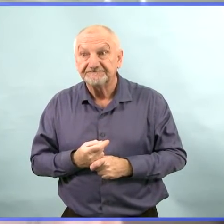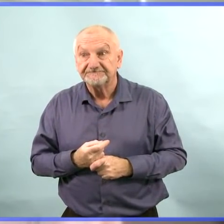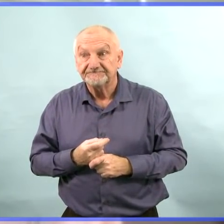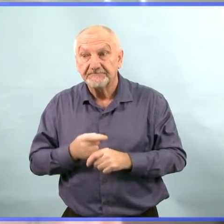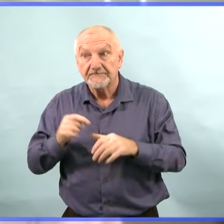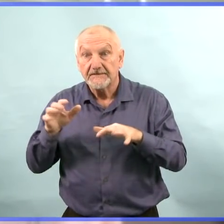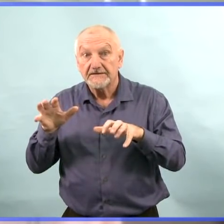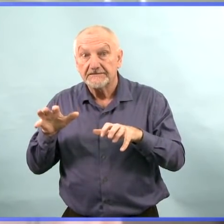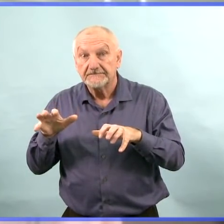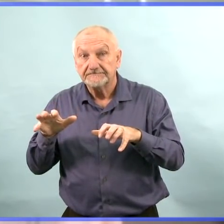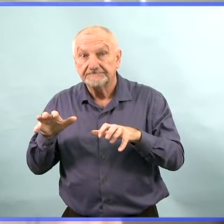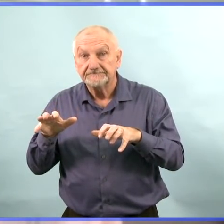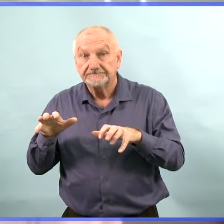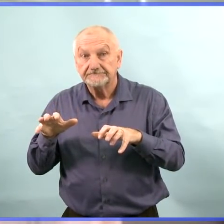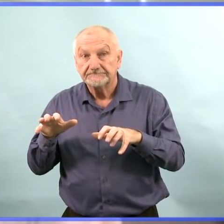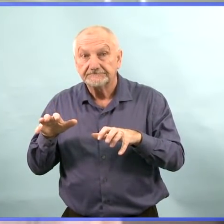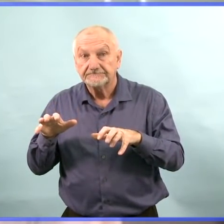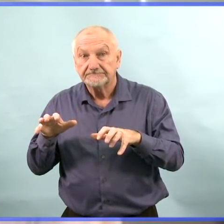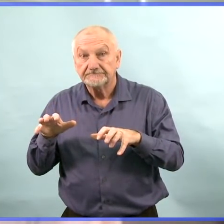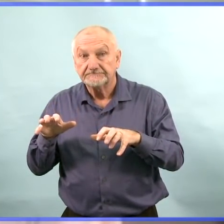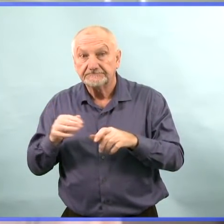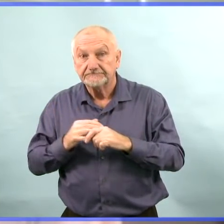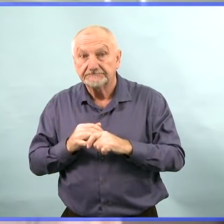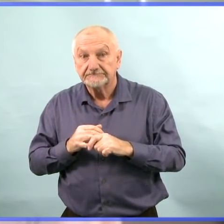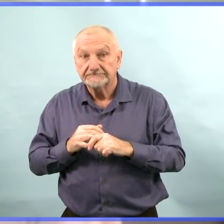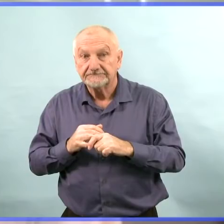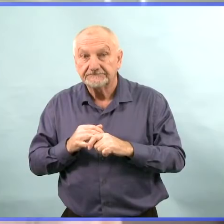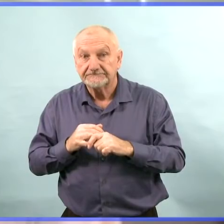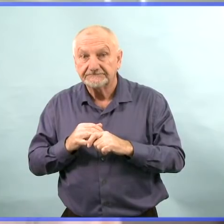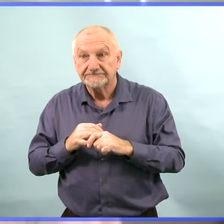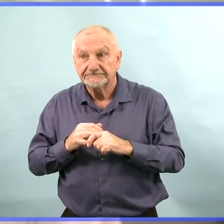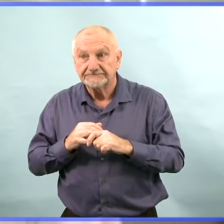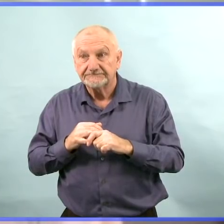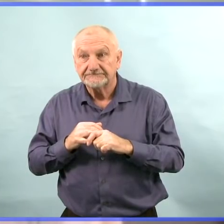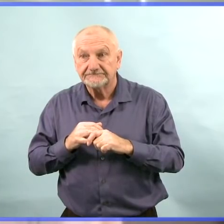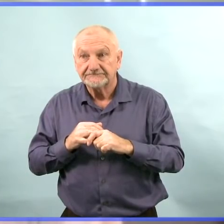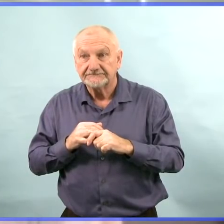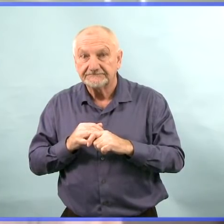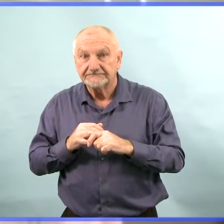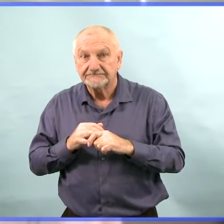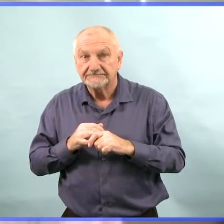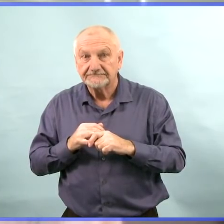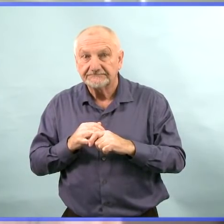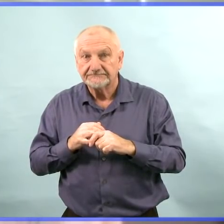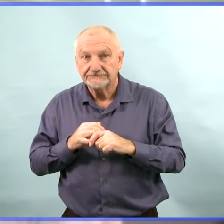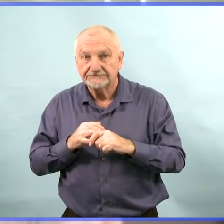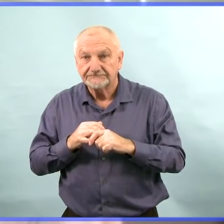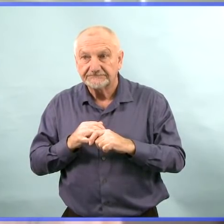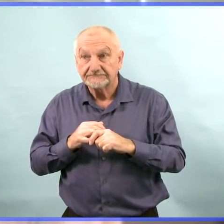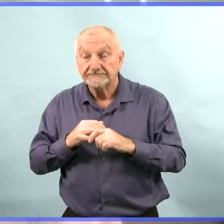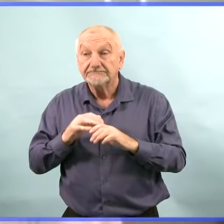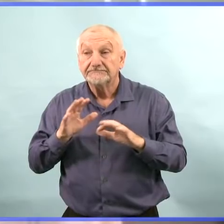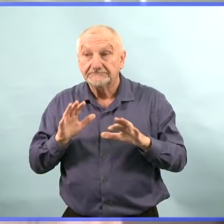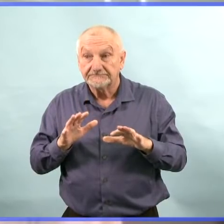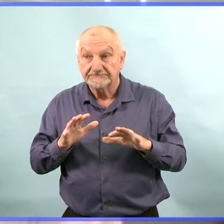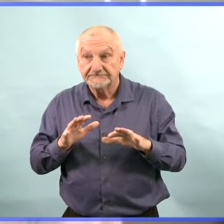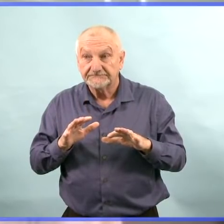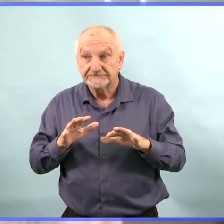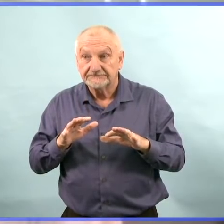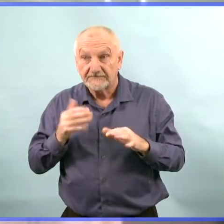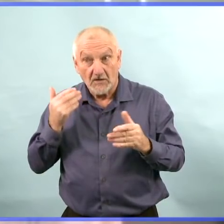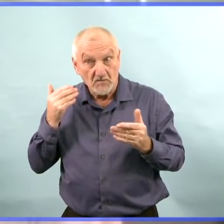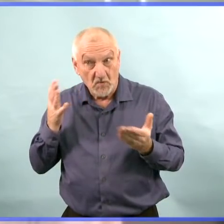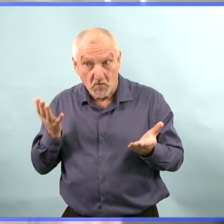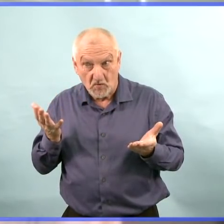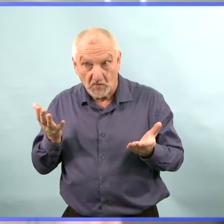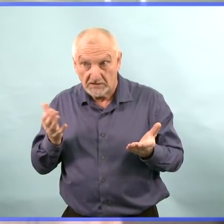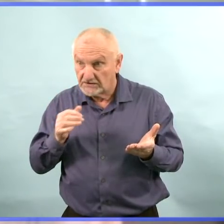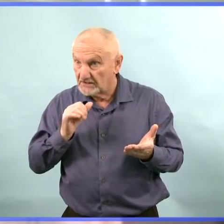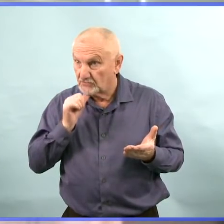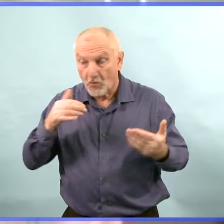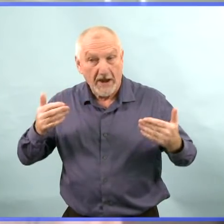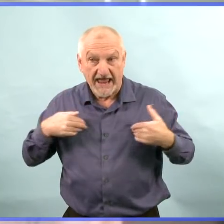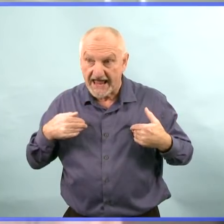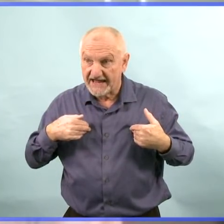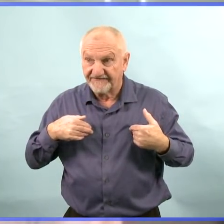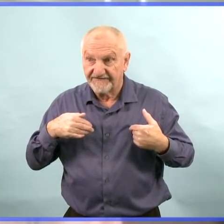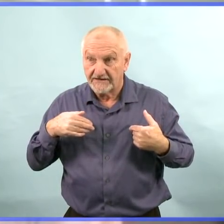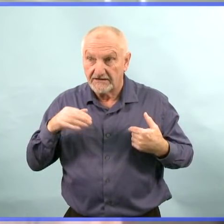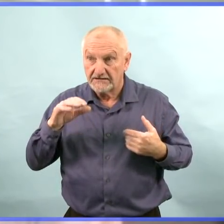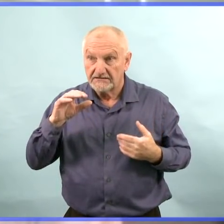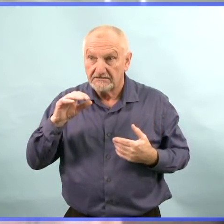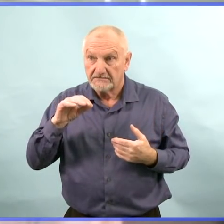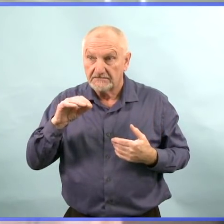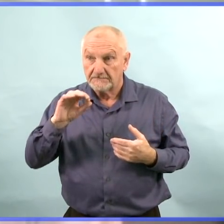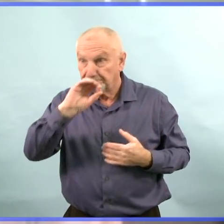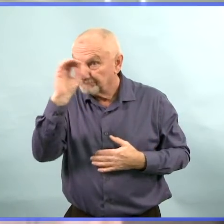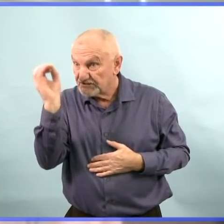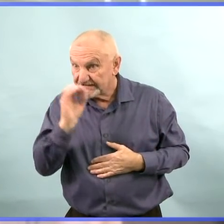cases over the last number weeks but i don't have the the percent number of how many that was